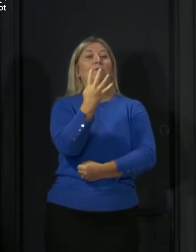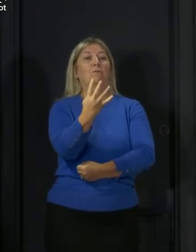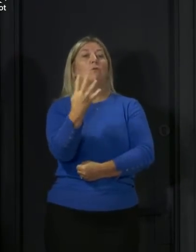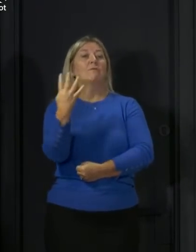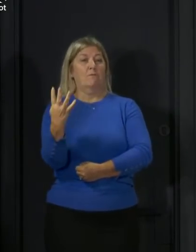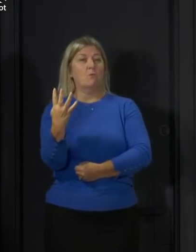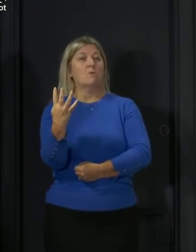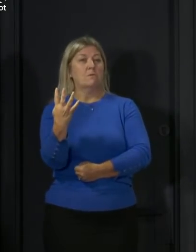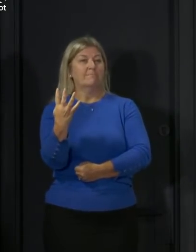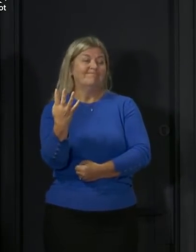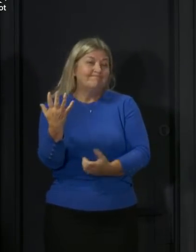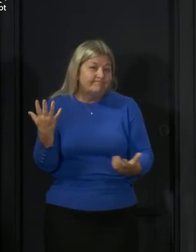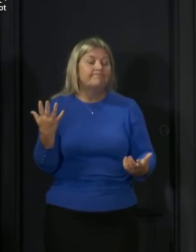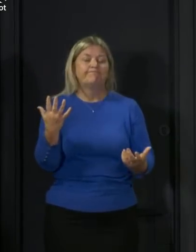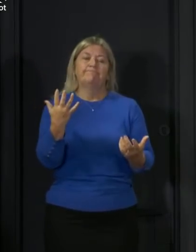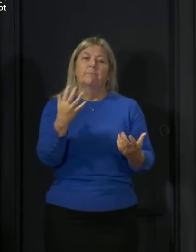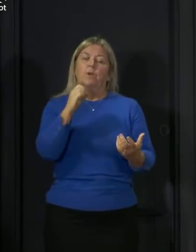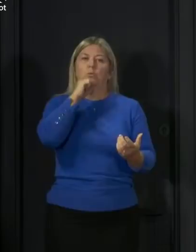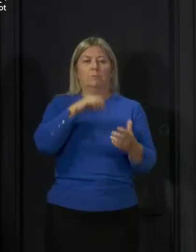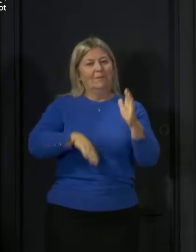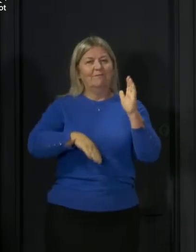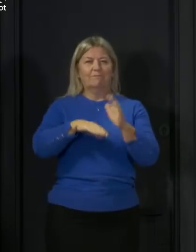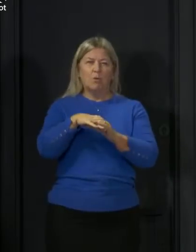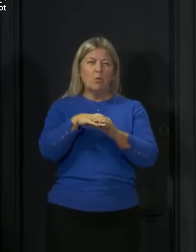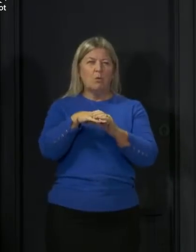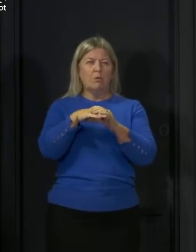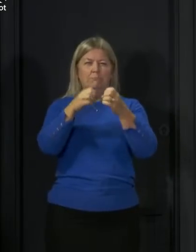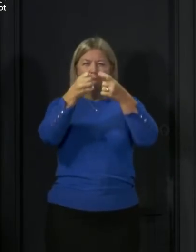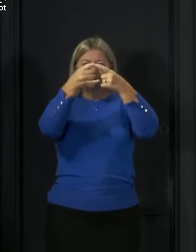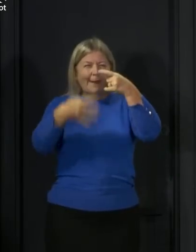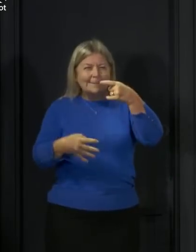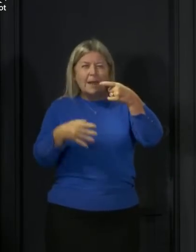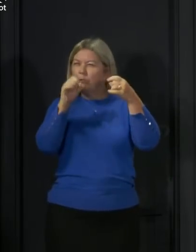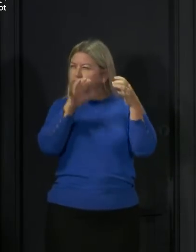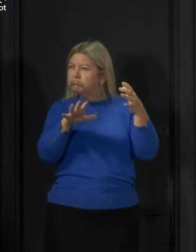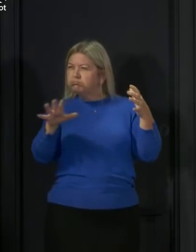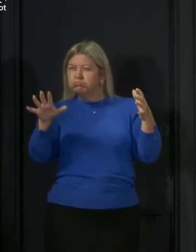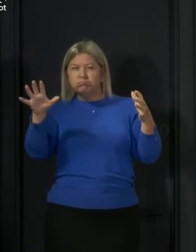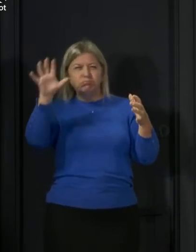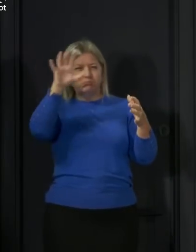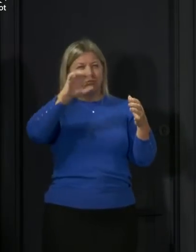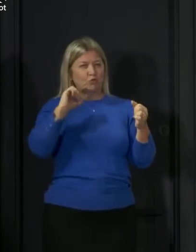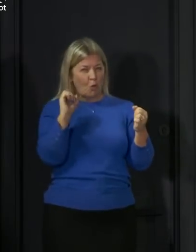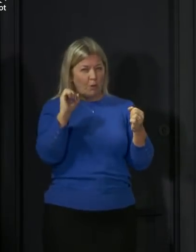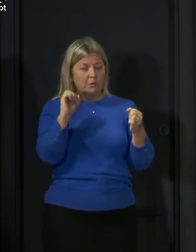As usual, there will be a full health board breakdown later, but let me confirm right now that